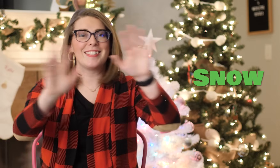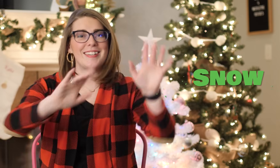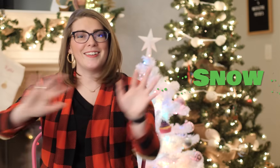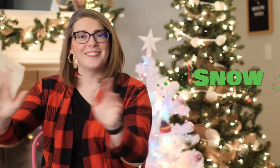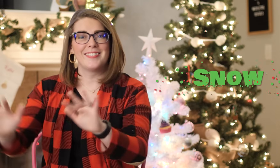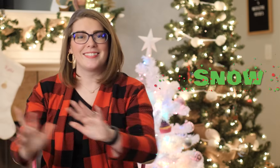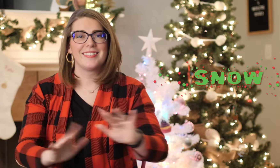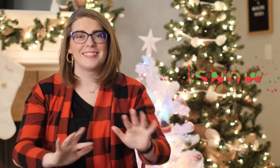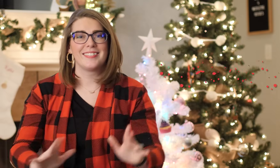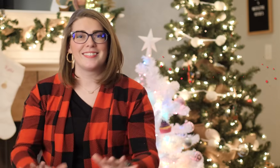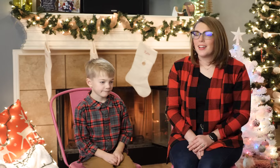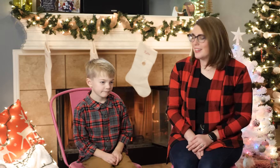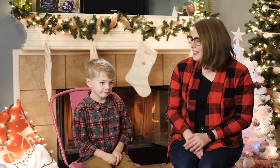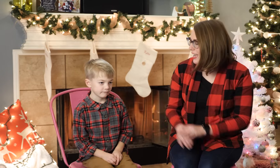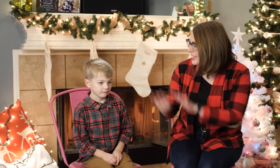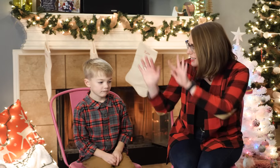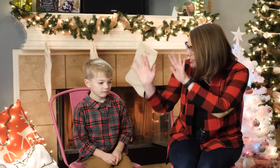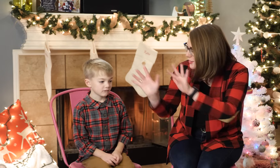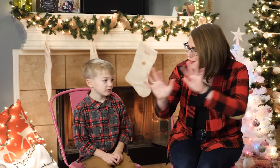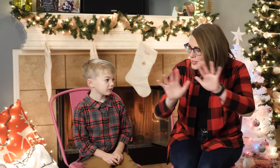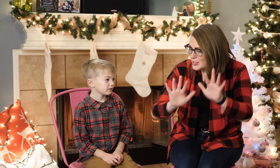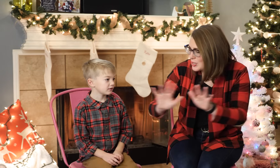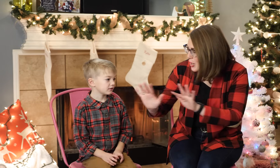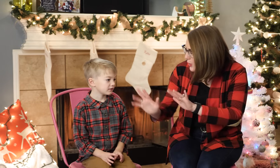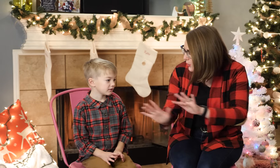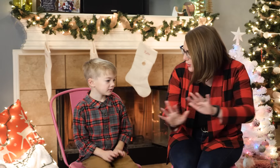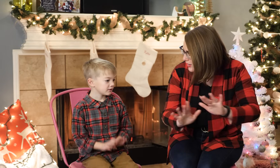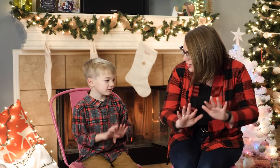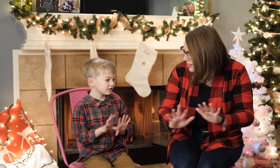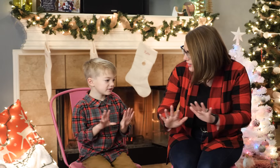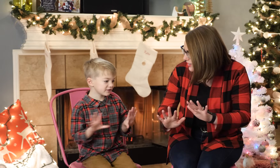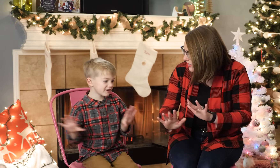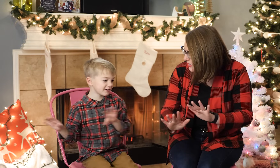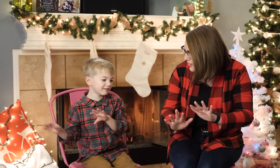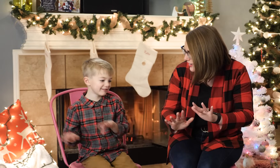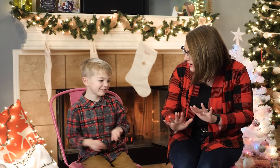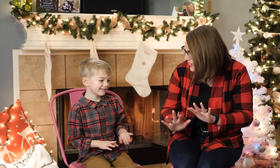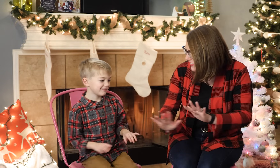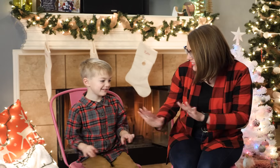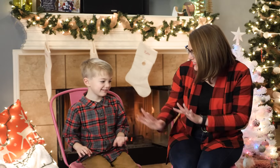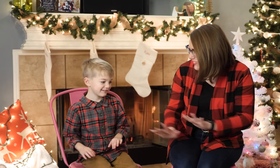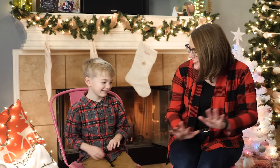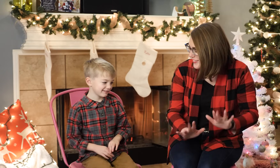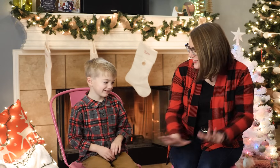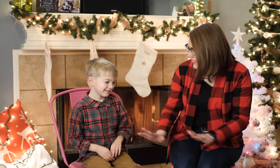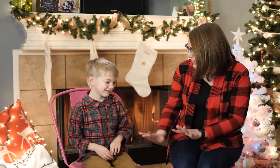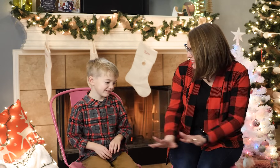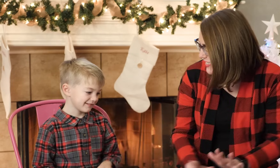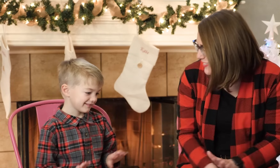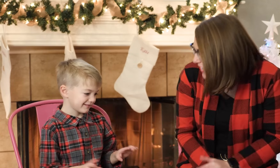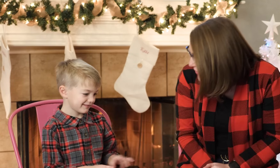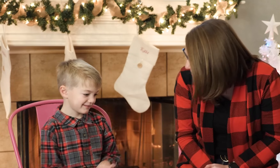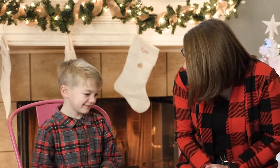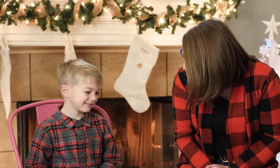SNOW Lane can you do snow? SNOW Oh do you love the snow?